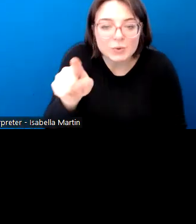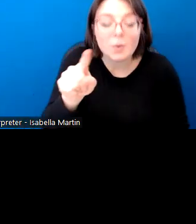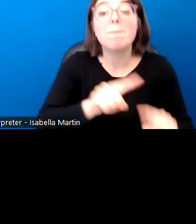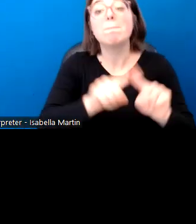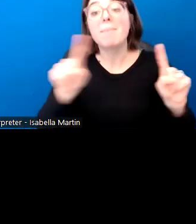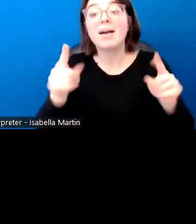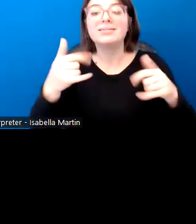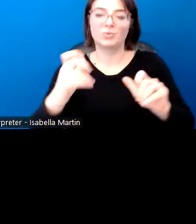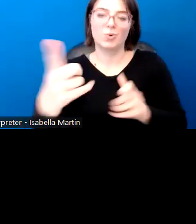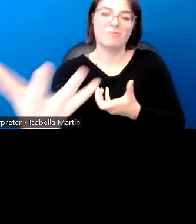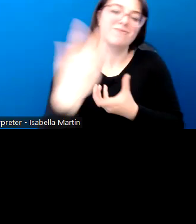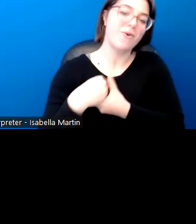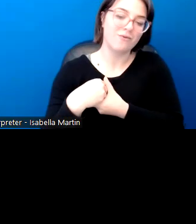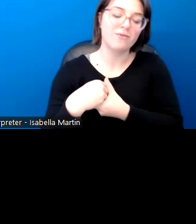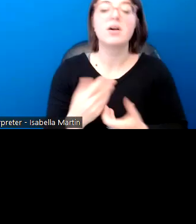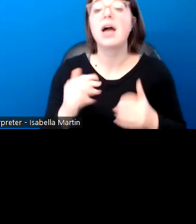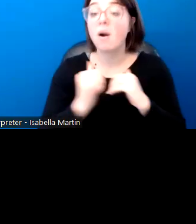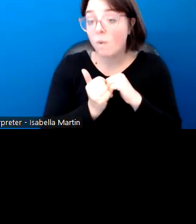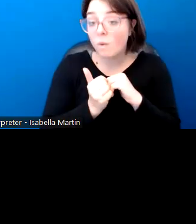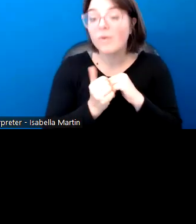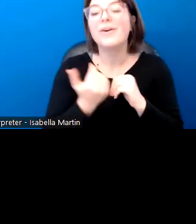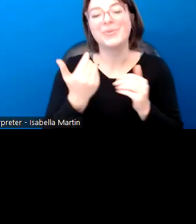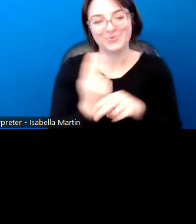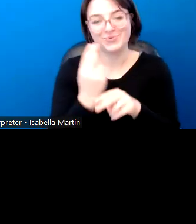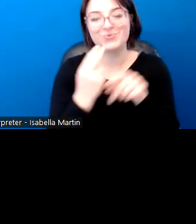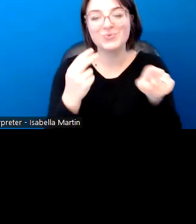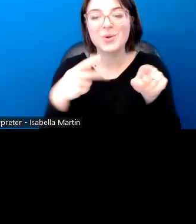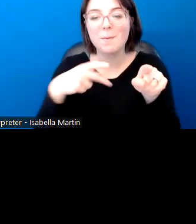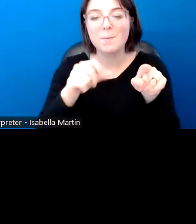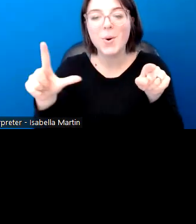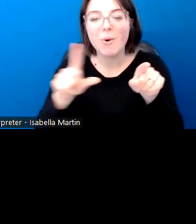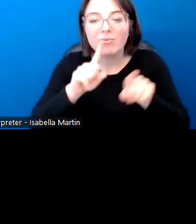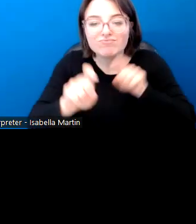As you already saw we will be launching polls throughout the program today. Additionally, you